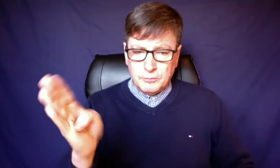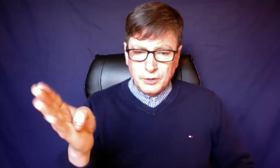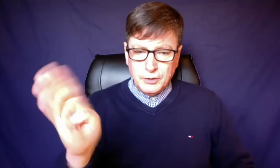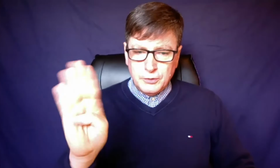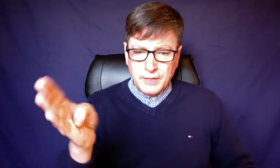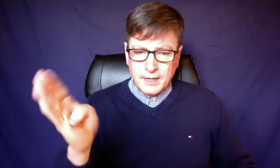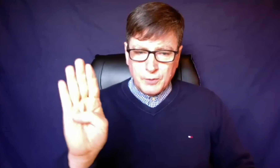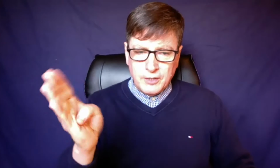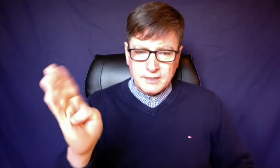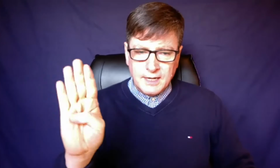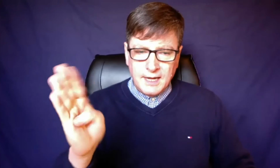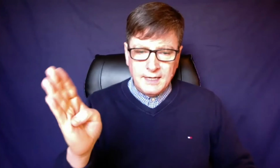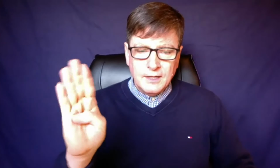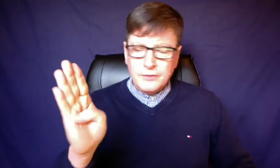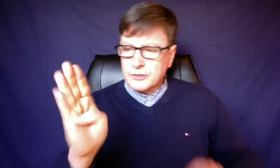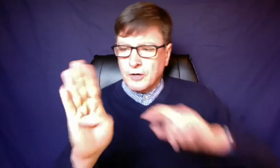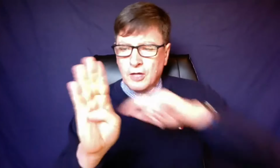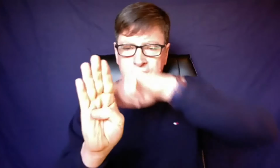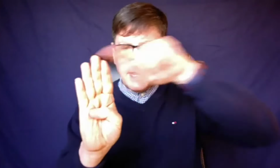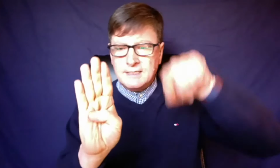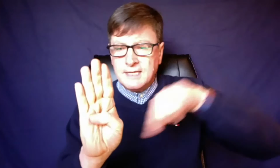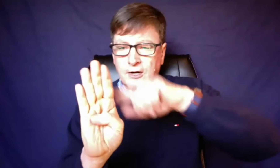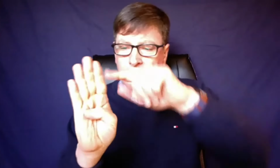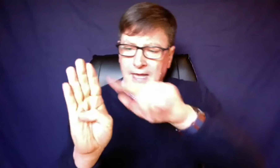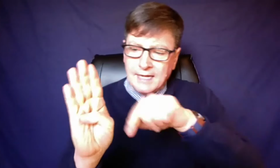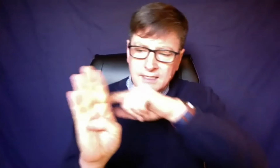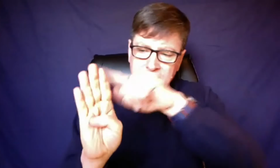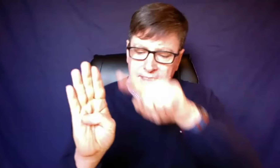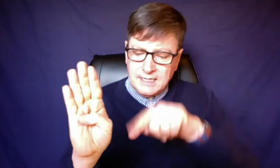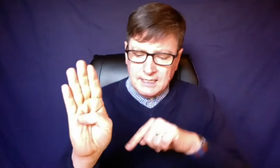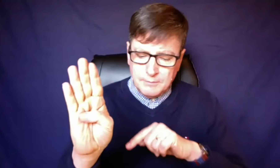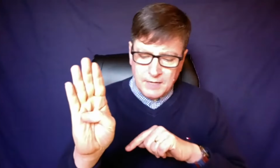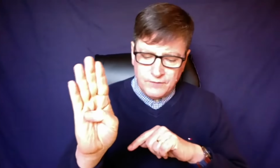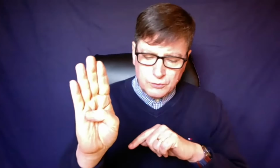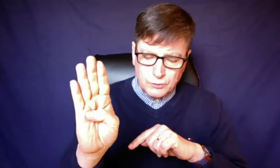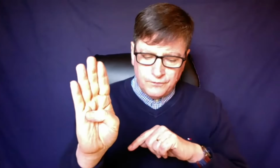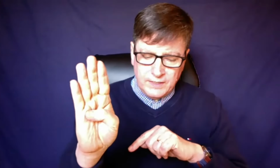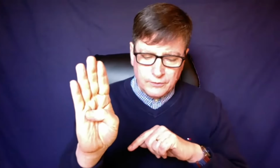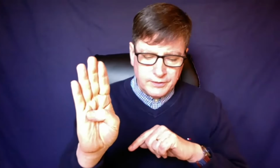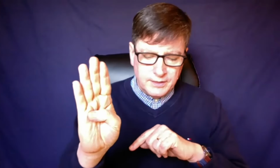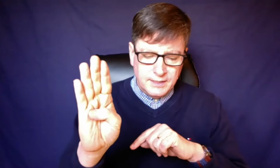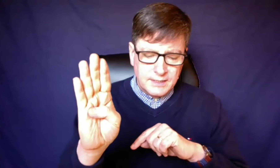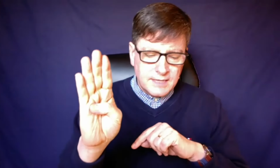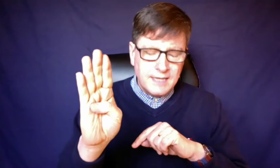like toilet, milk, a lot of the